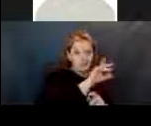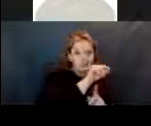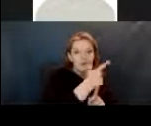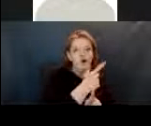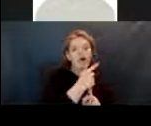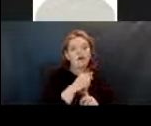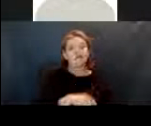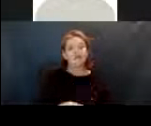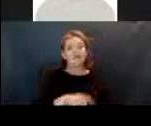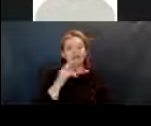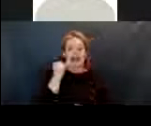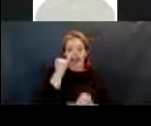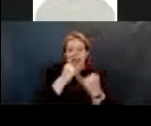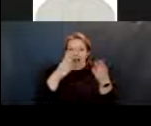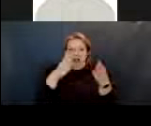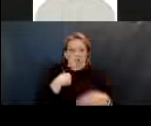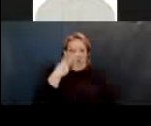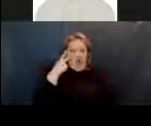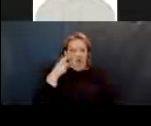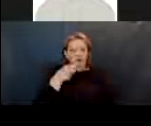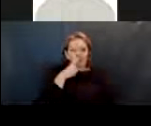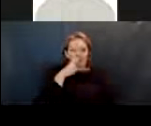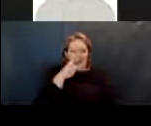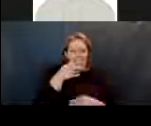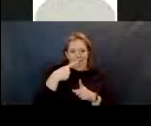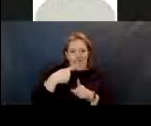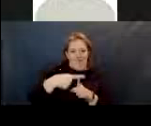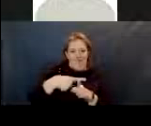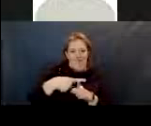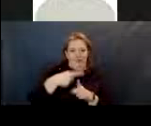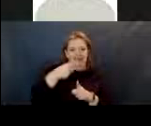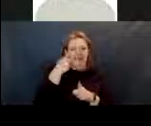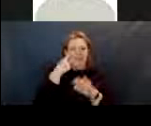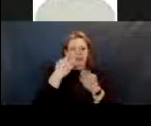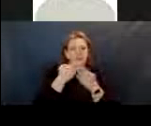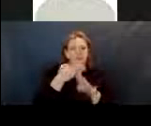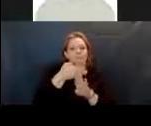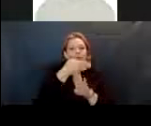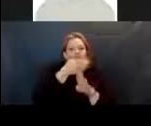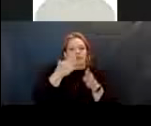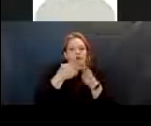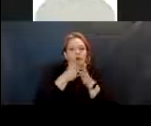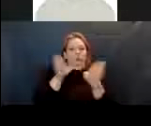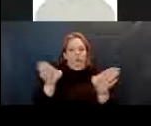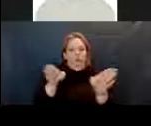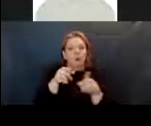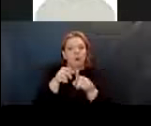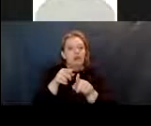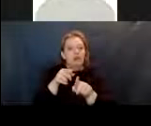I'm standing at before the fork, and you're looking at the left turn, and to the right